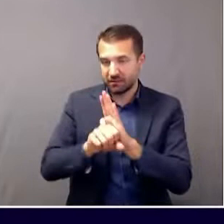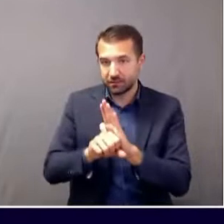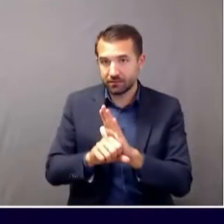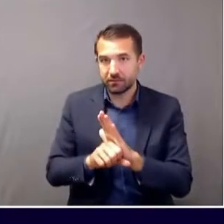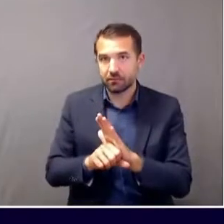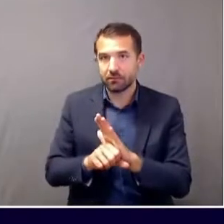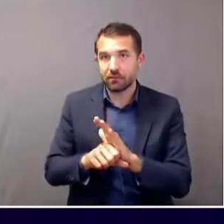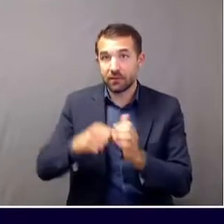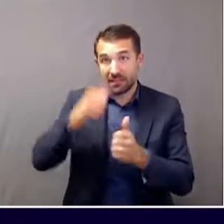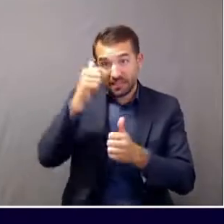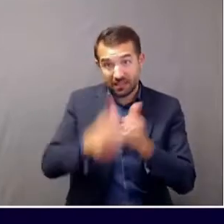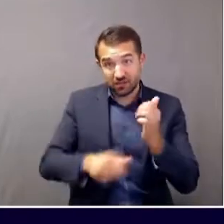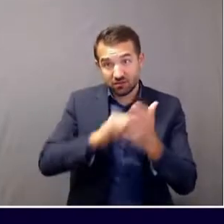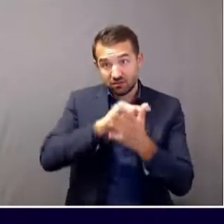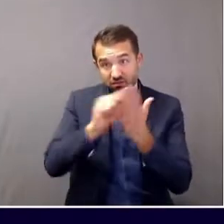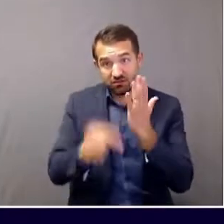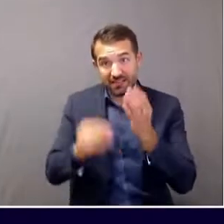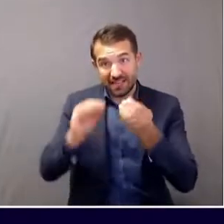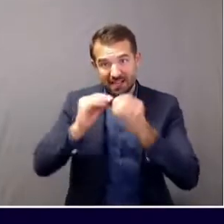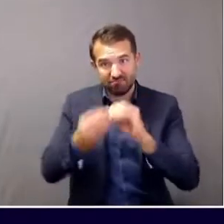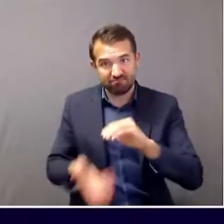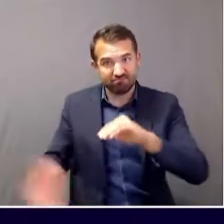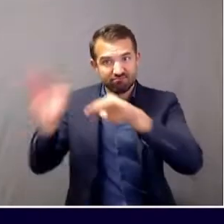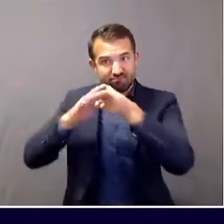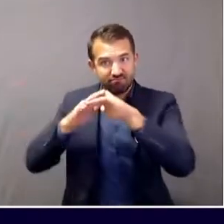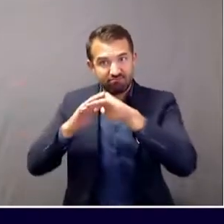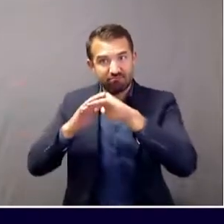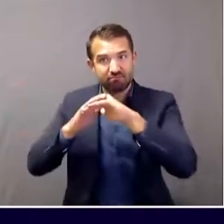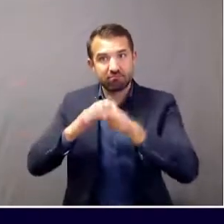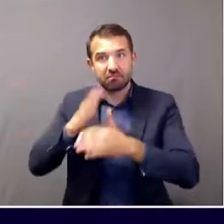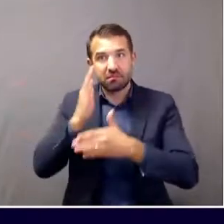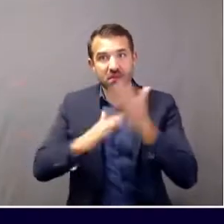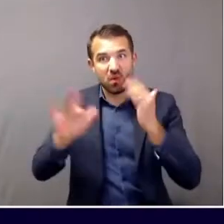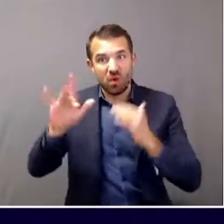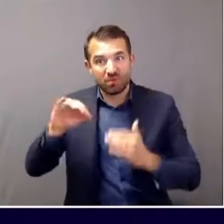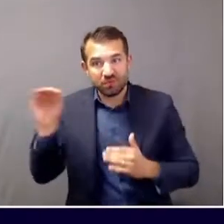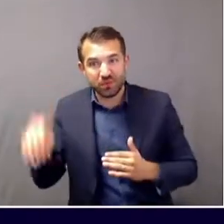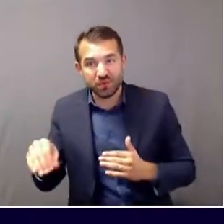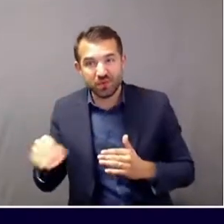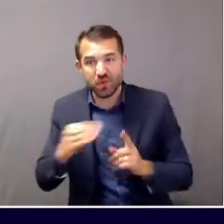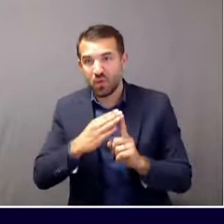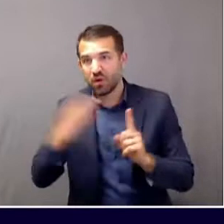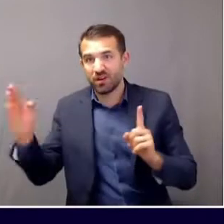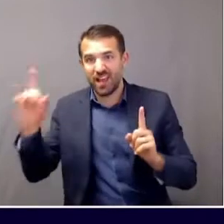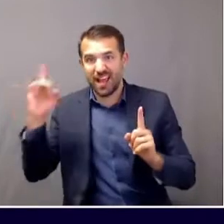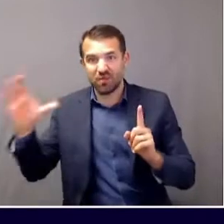cases ranging from twenty five percent a hundred and twelve